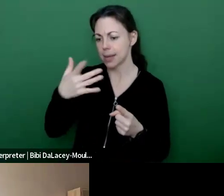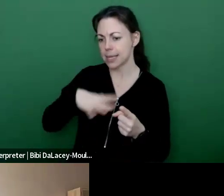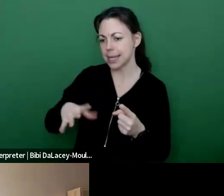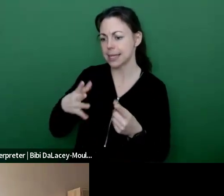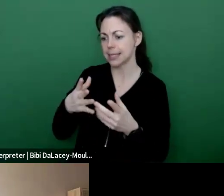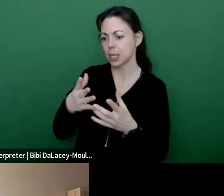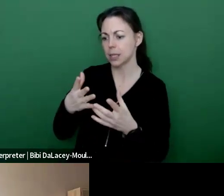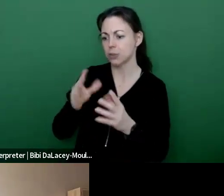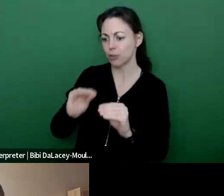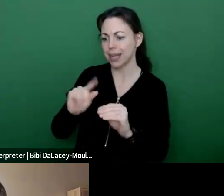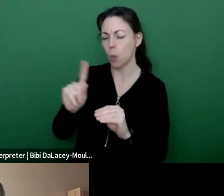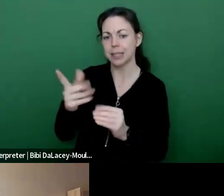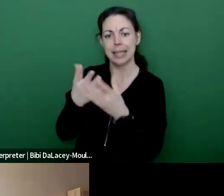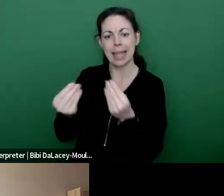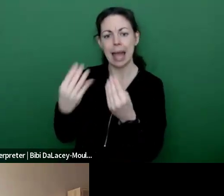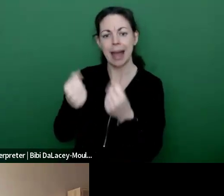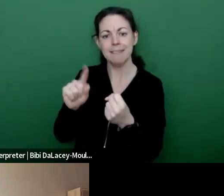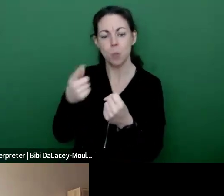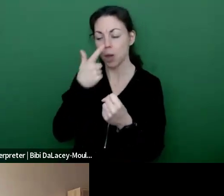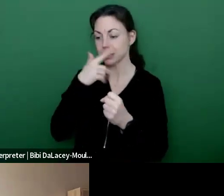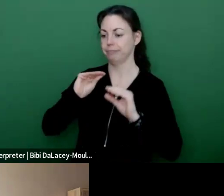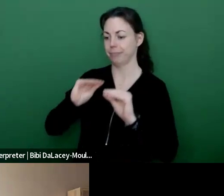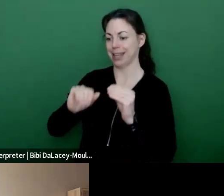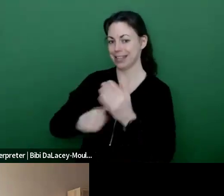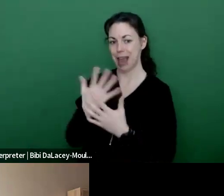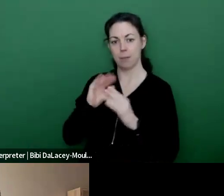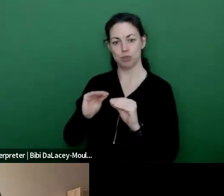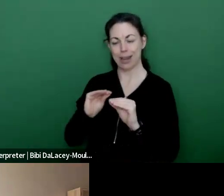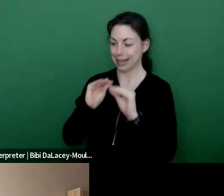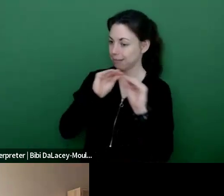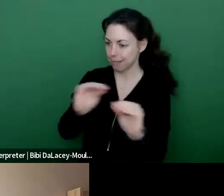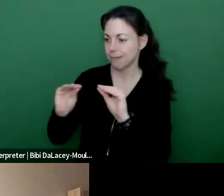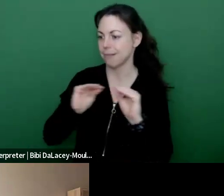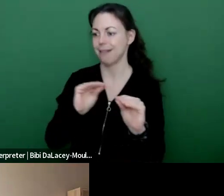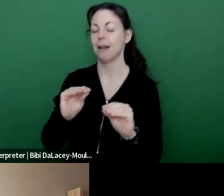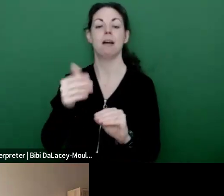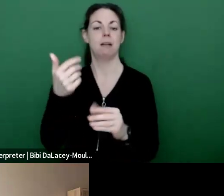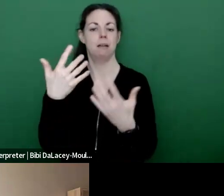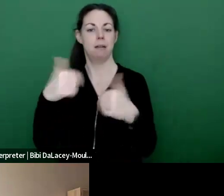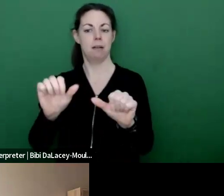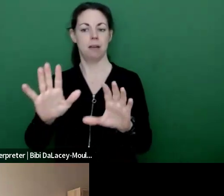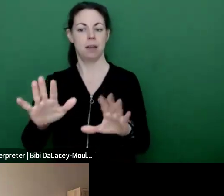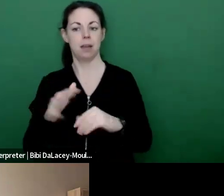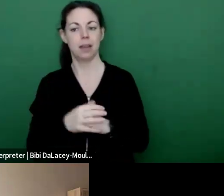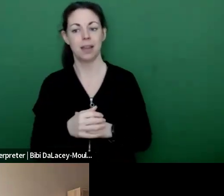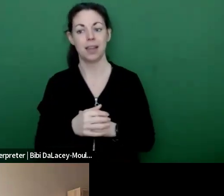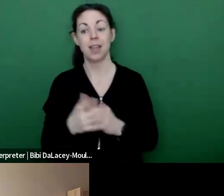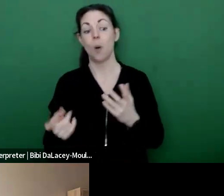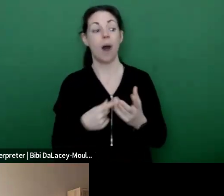beneficial to address that? And very often, in other areas of work I've done, they've ended up feeding into how I think about training. So for example,